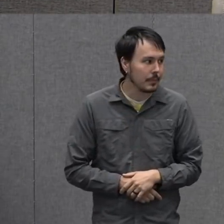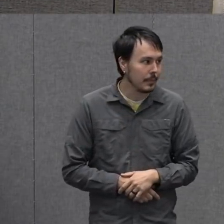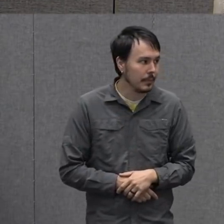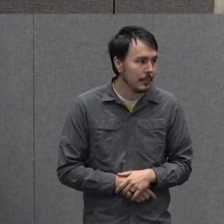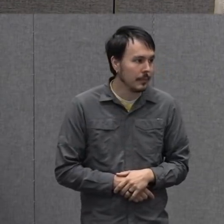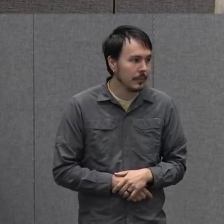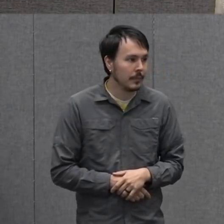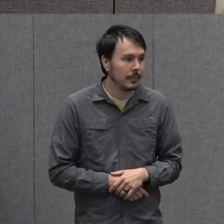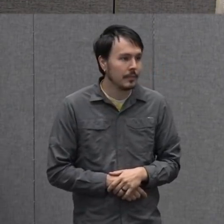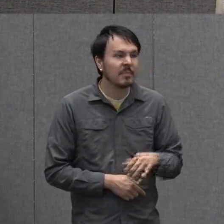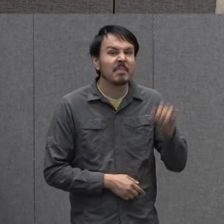Interesting.